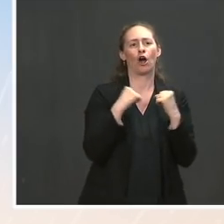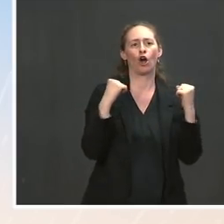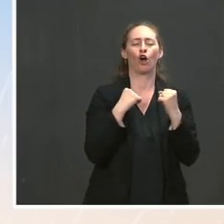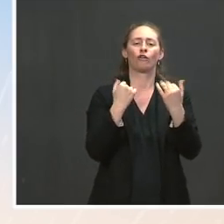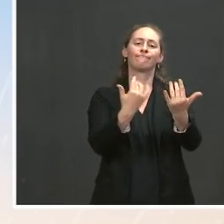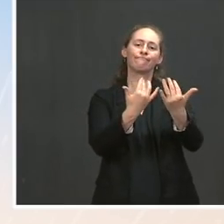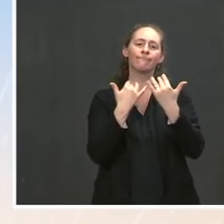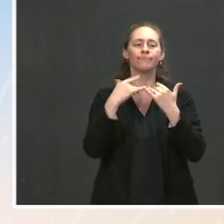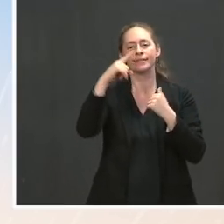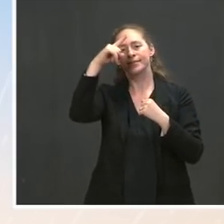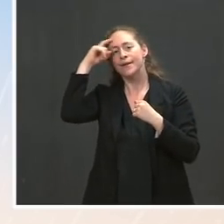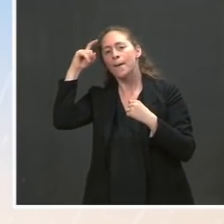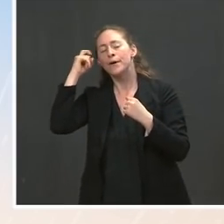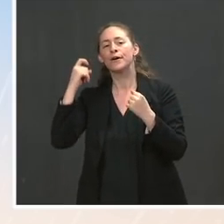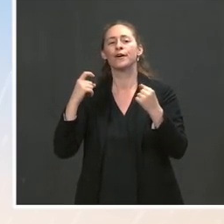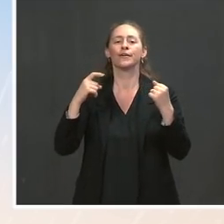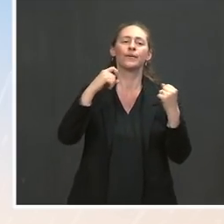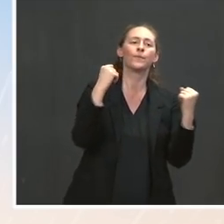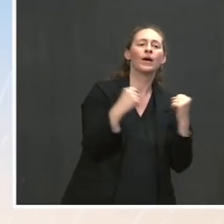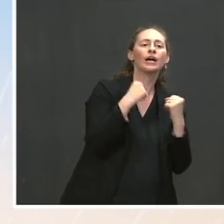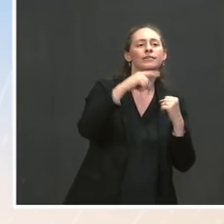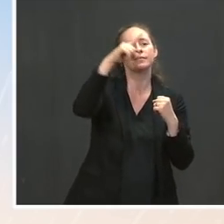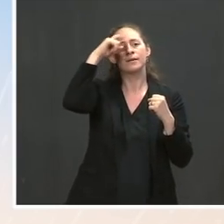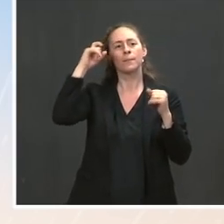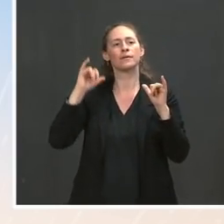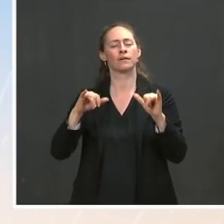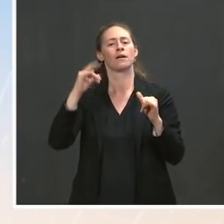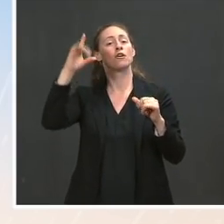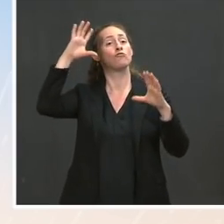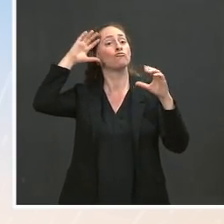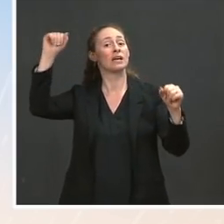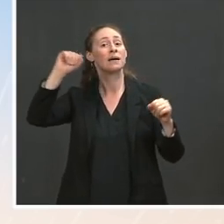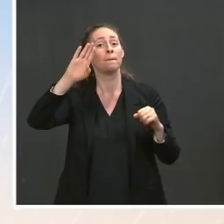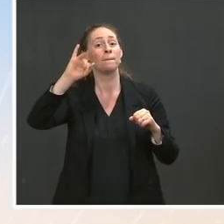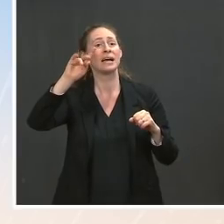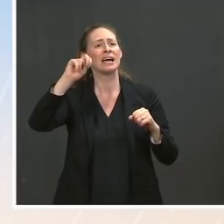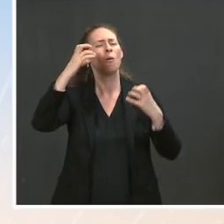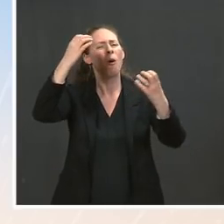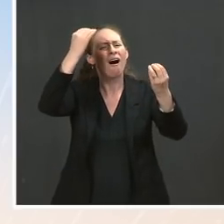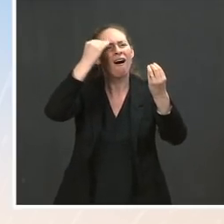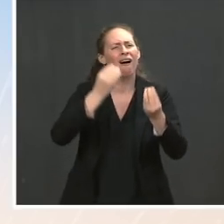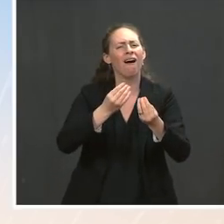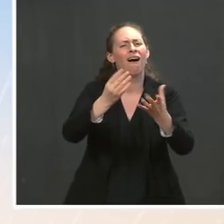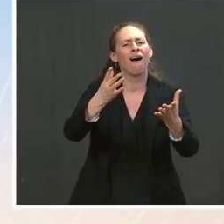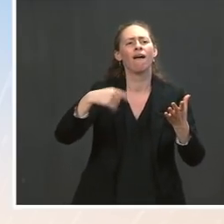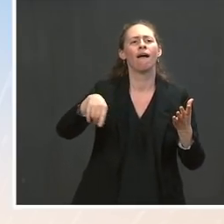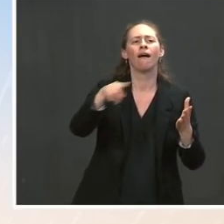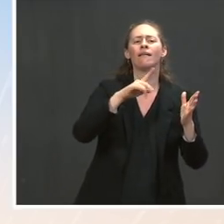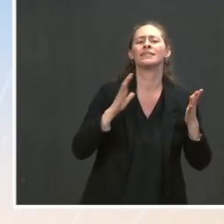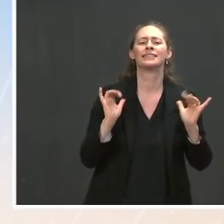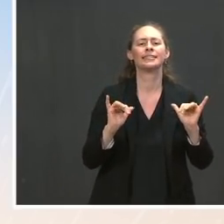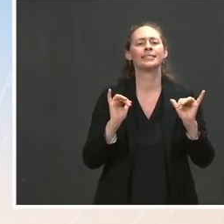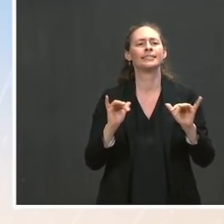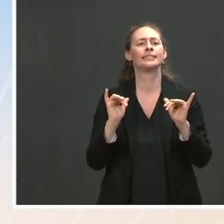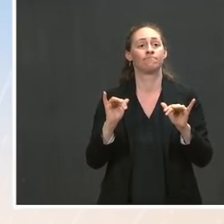and provide educational information to the public. But that doesn't change the fact that he is addressing this